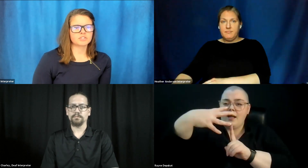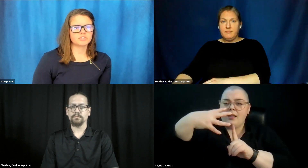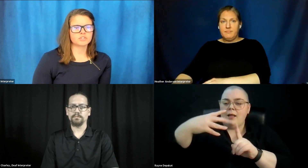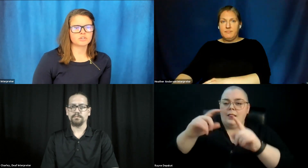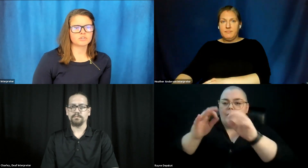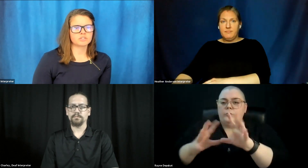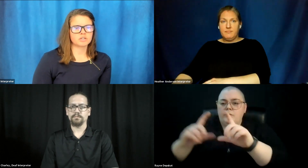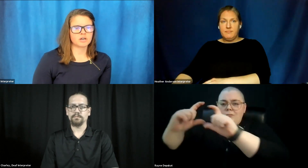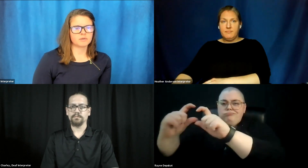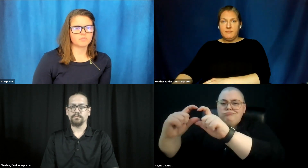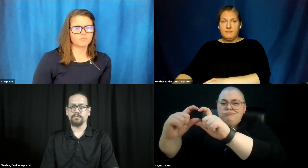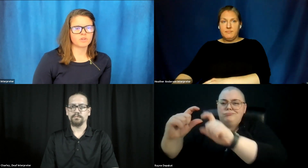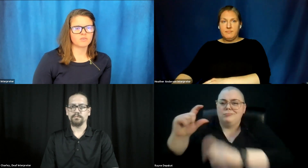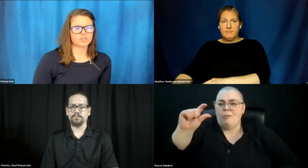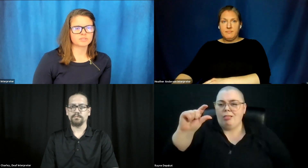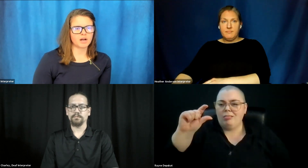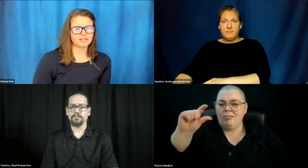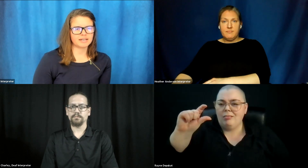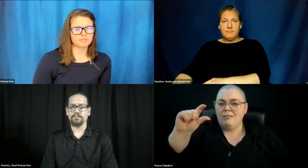I'm just concerned.